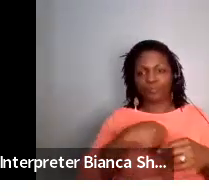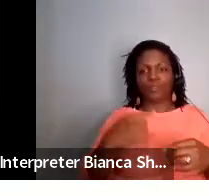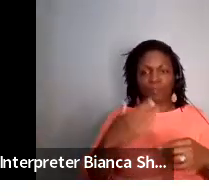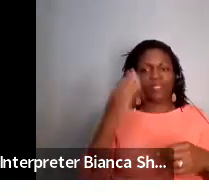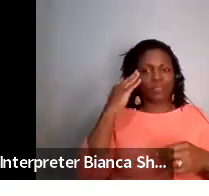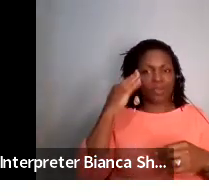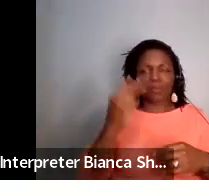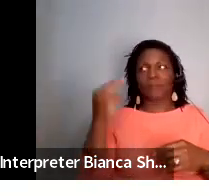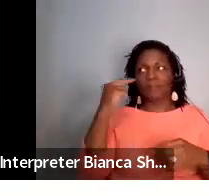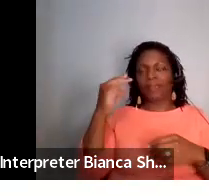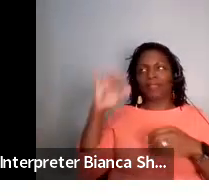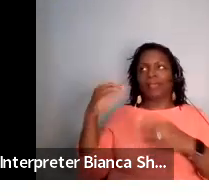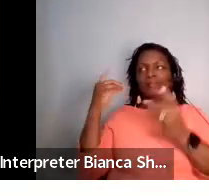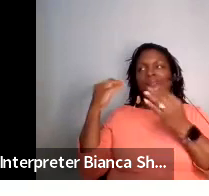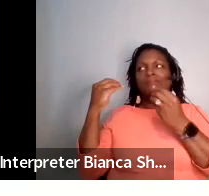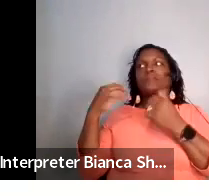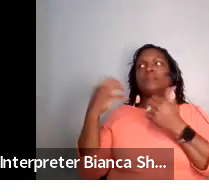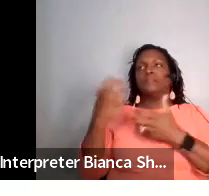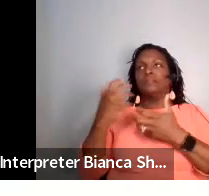shaped our future, and looking to our future with hope, because we know there is hope.